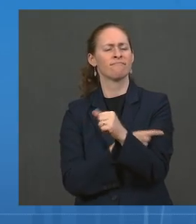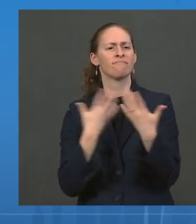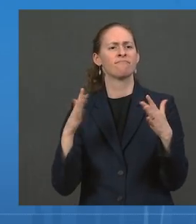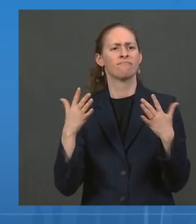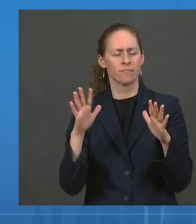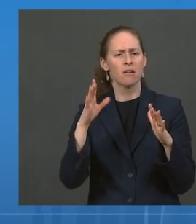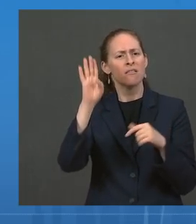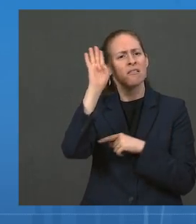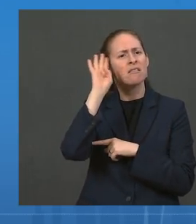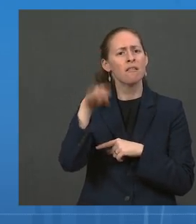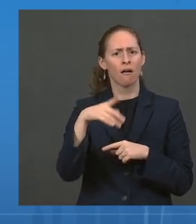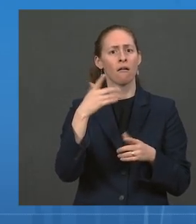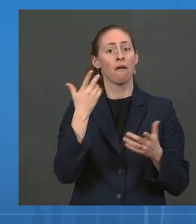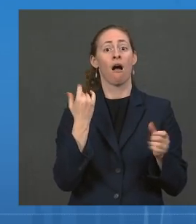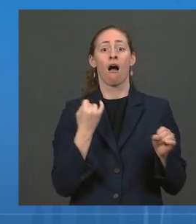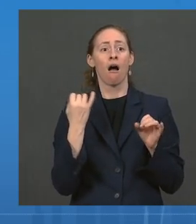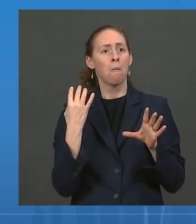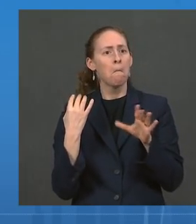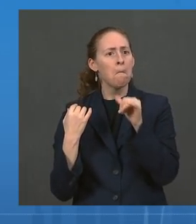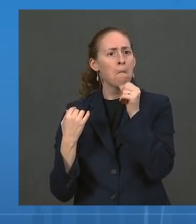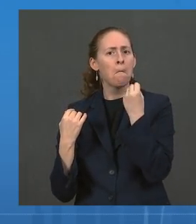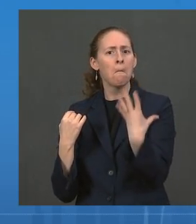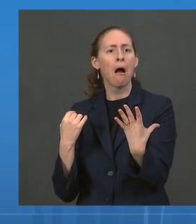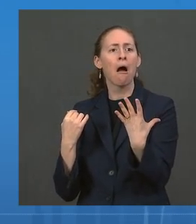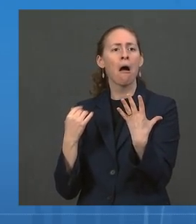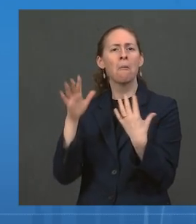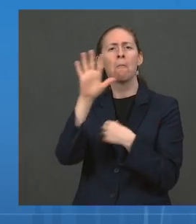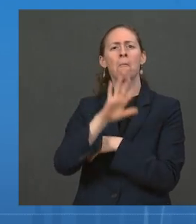low at 0.035 percent.